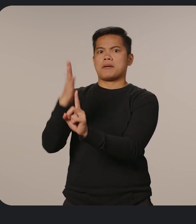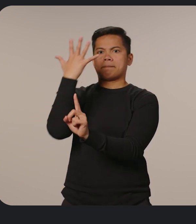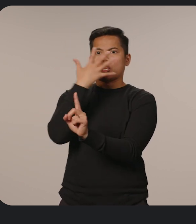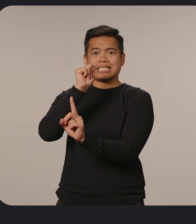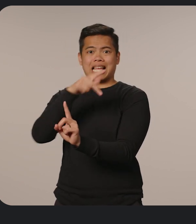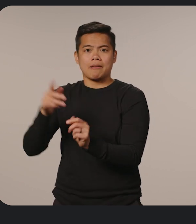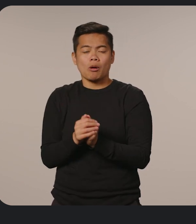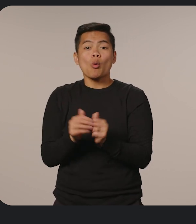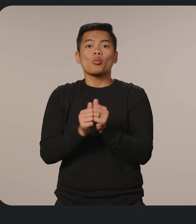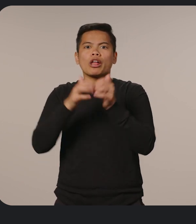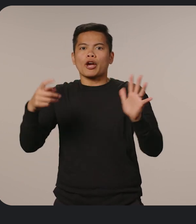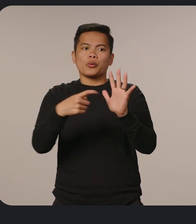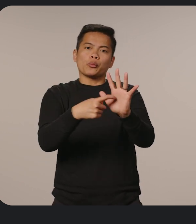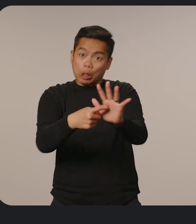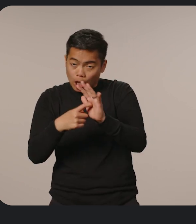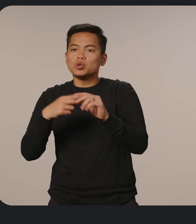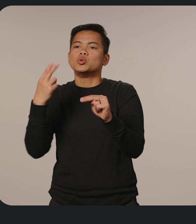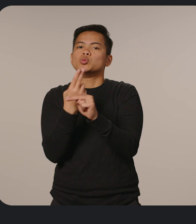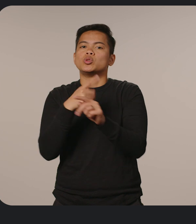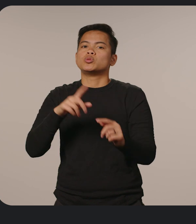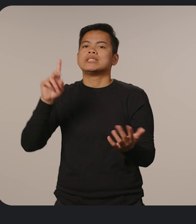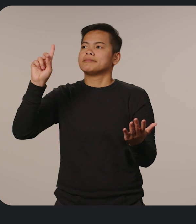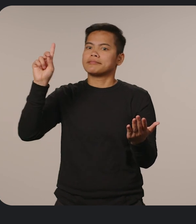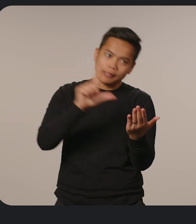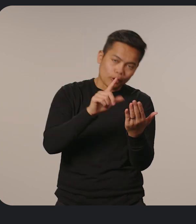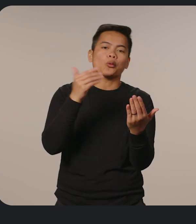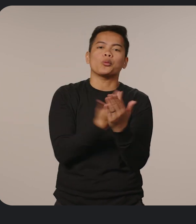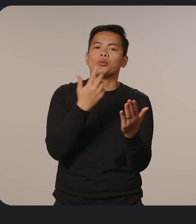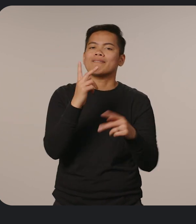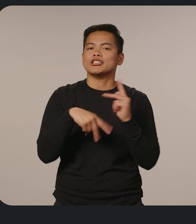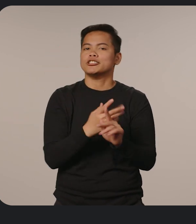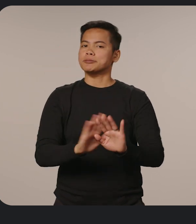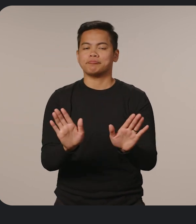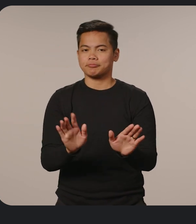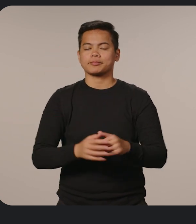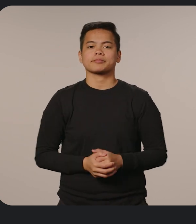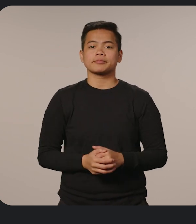appearance of your app without requiring